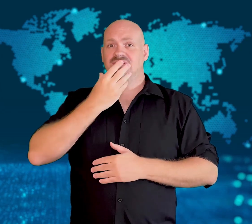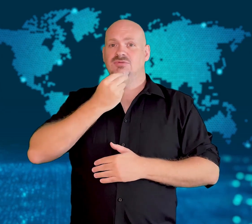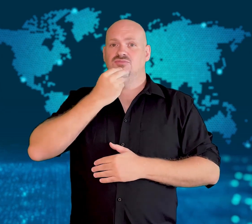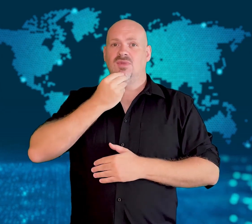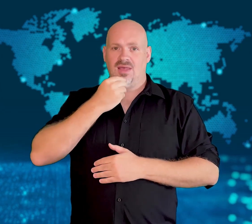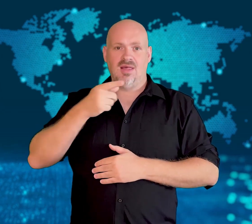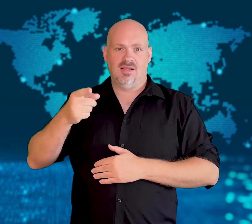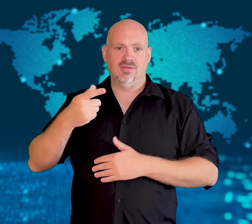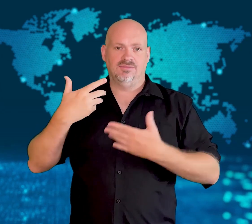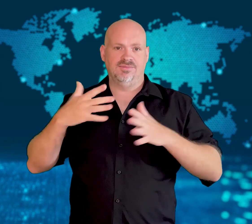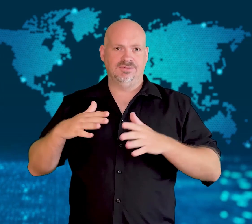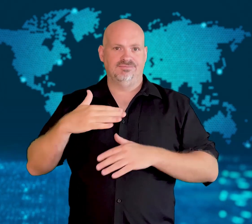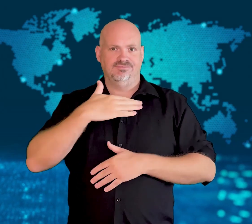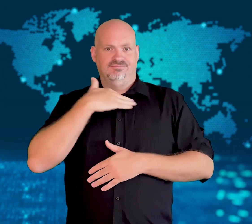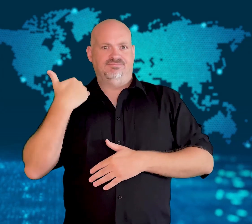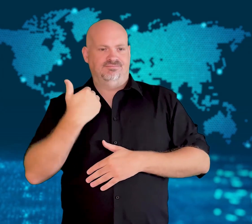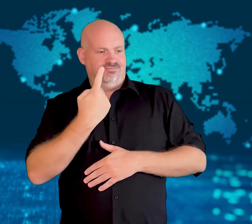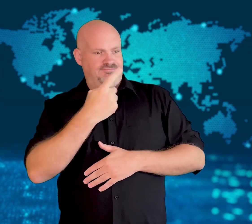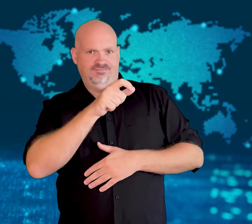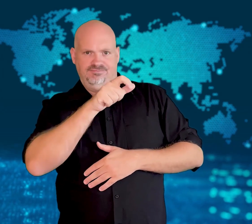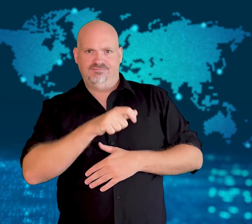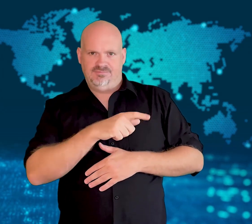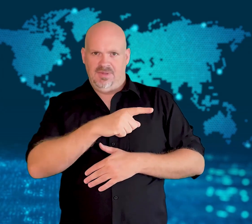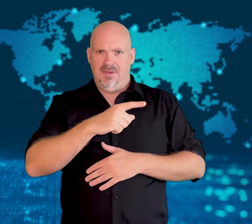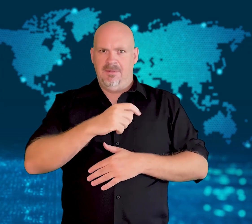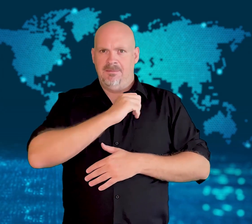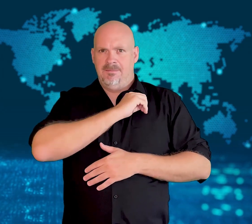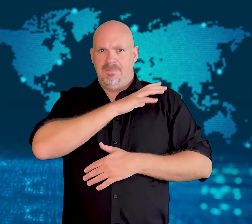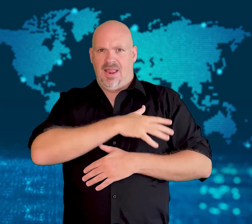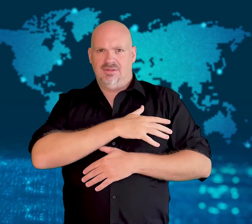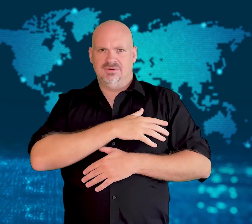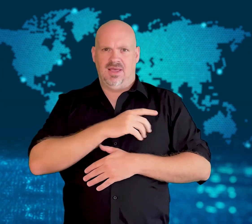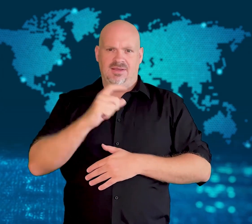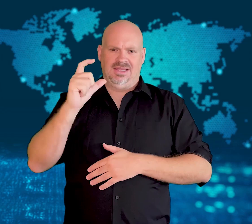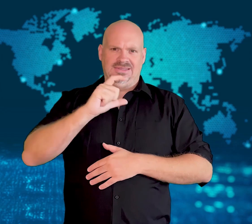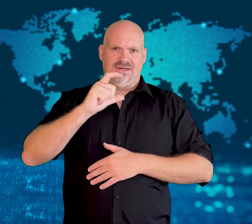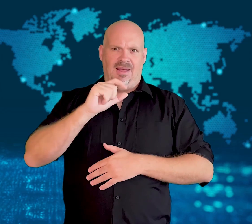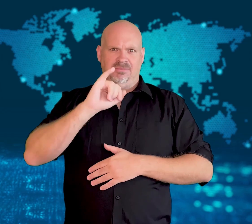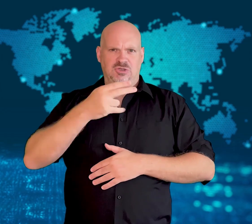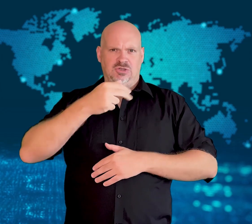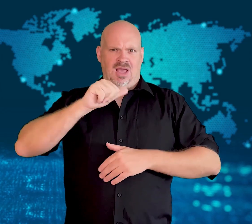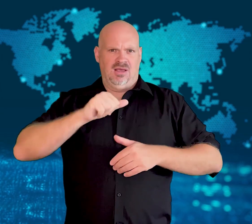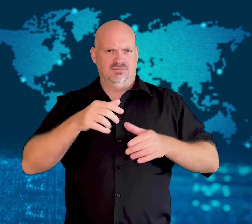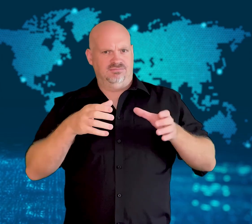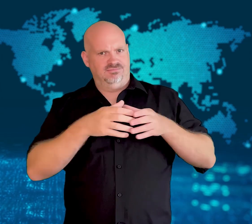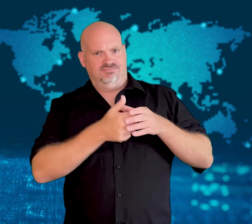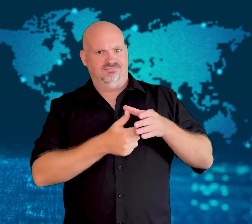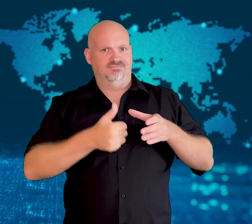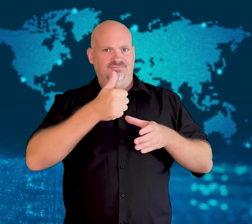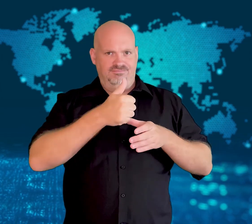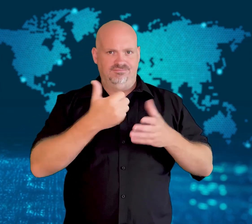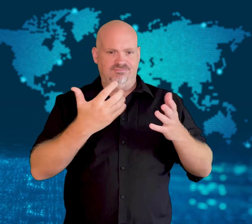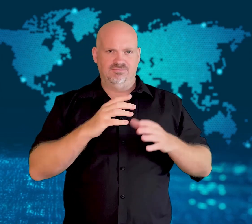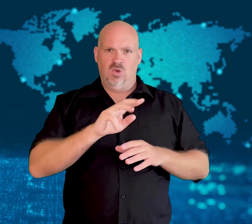in the West Bank and declared its operation